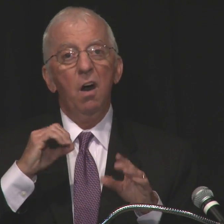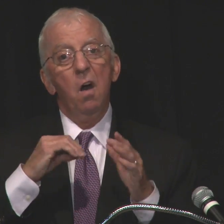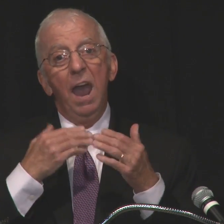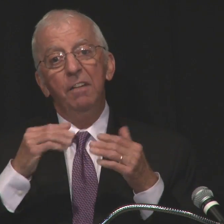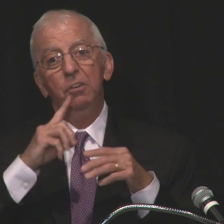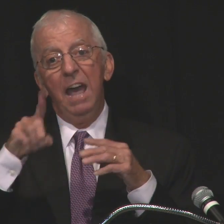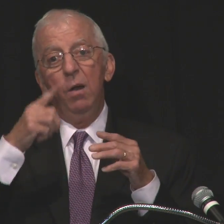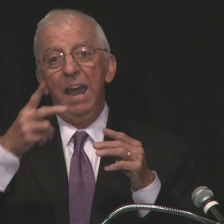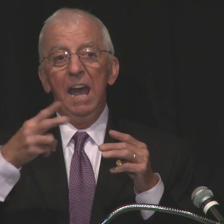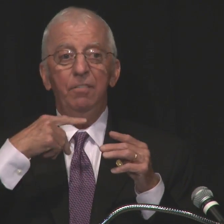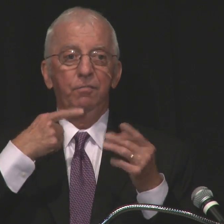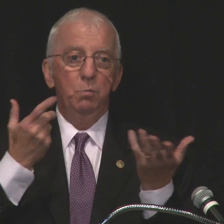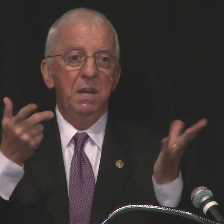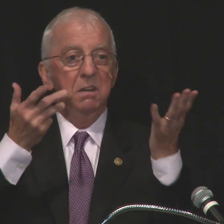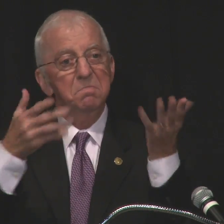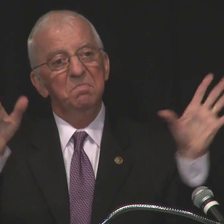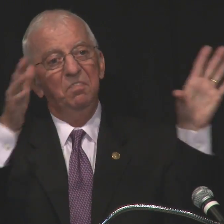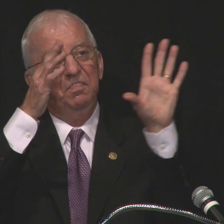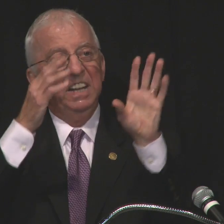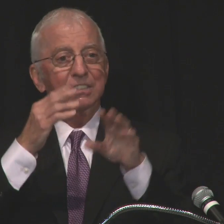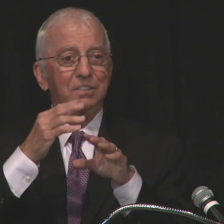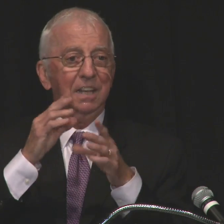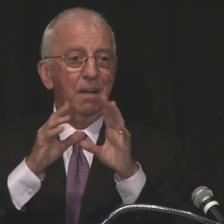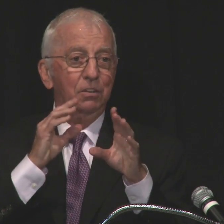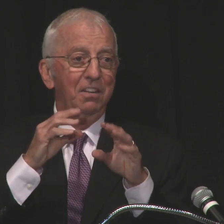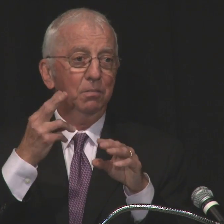So after an hour and a half we finished the conversation.